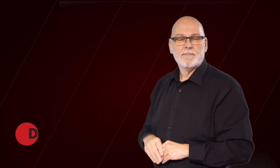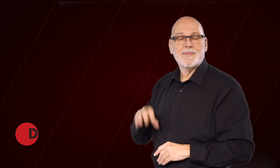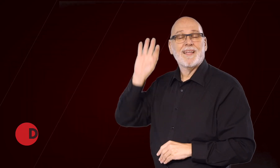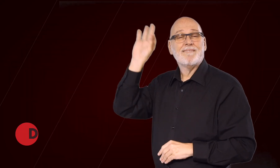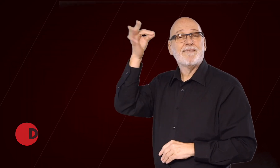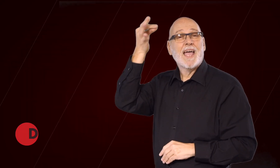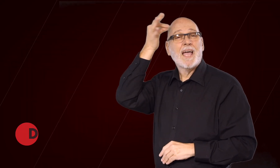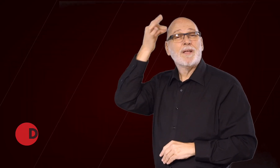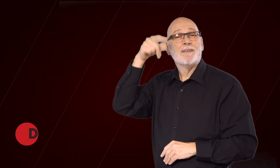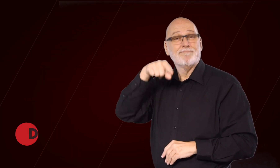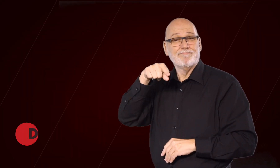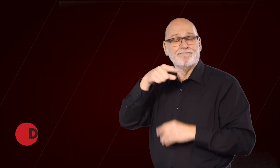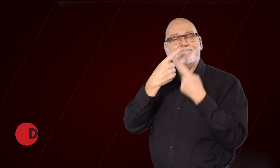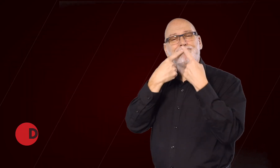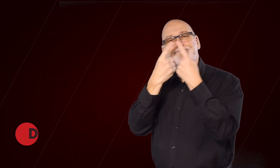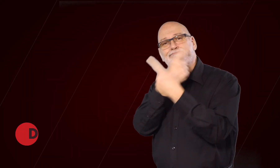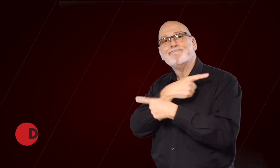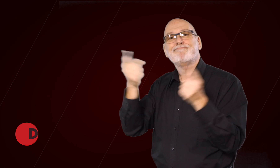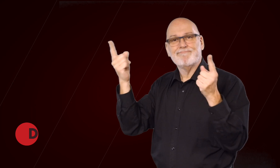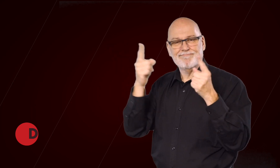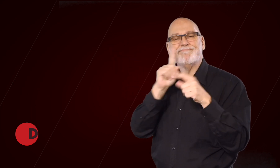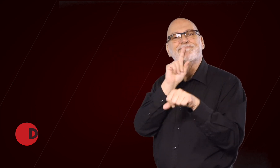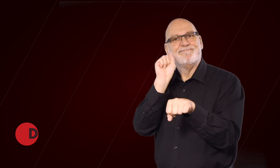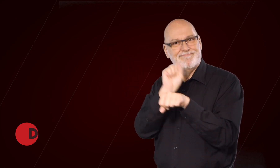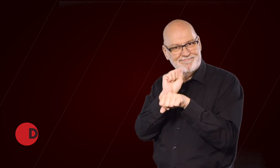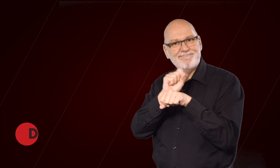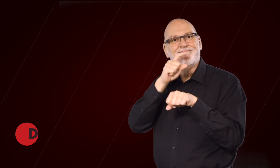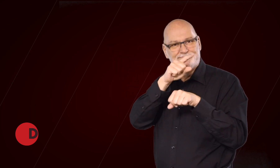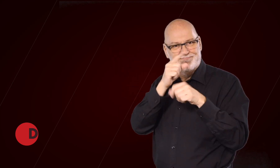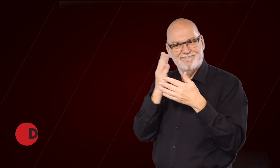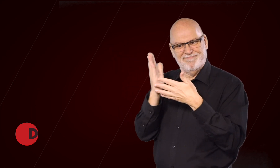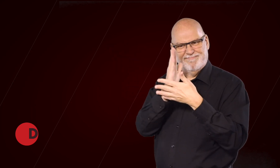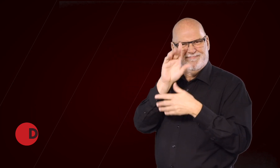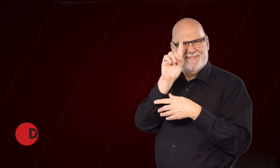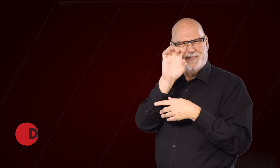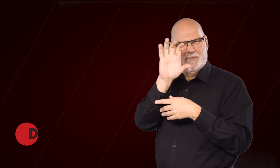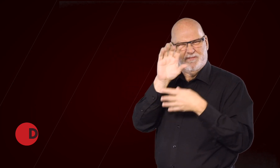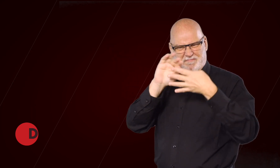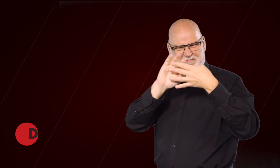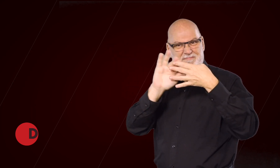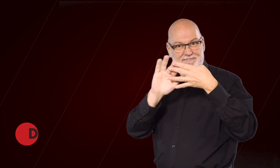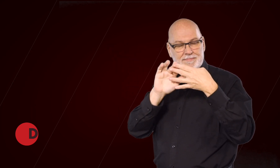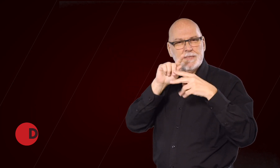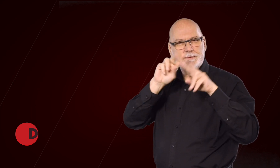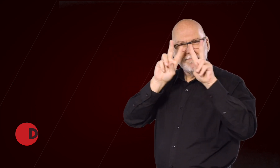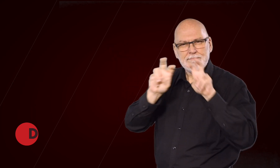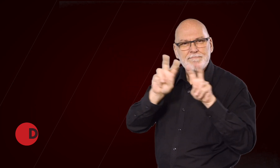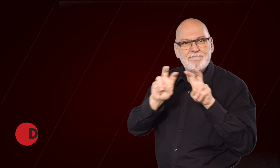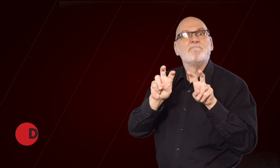[ANSELMO]: The federal announcement comes at a good time as